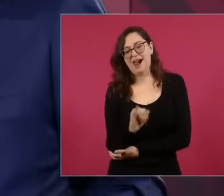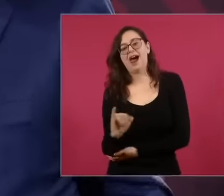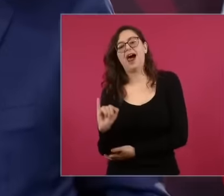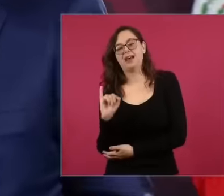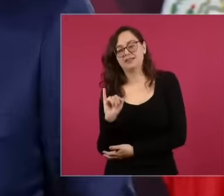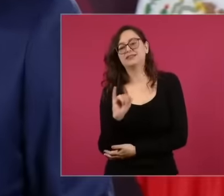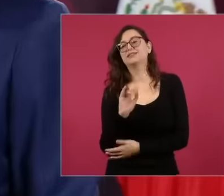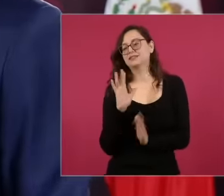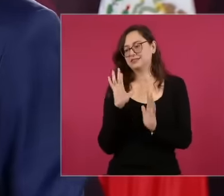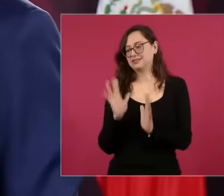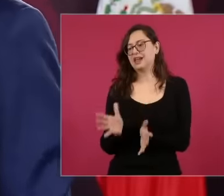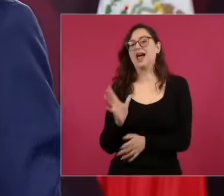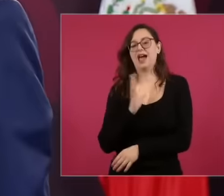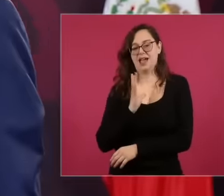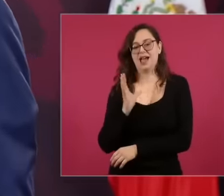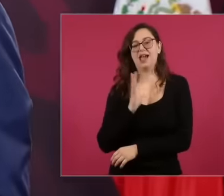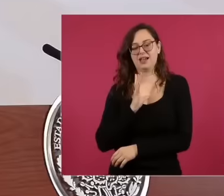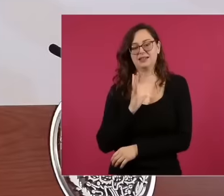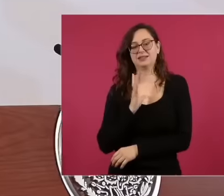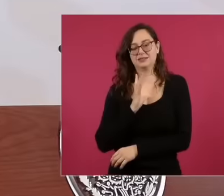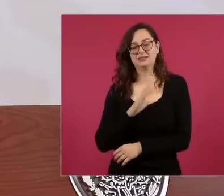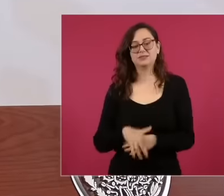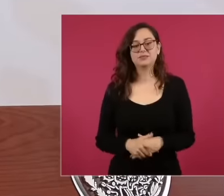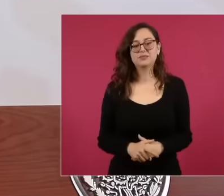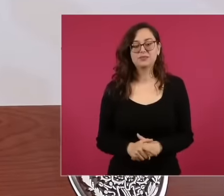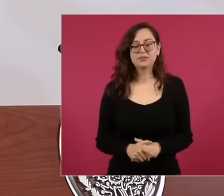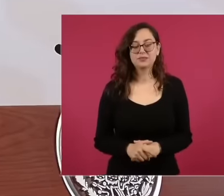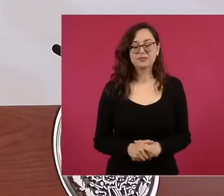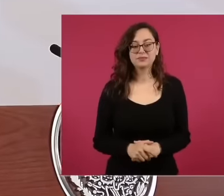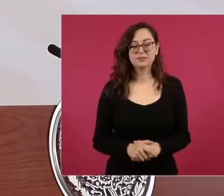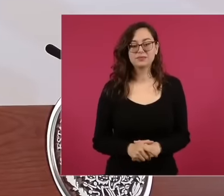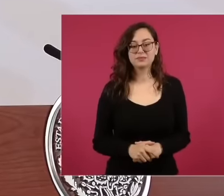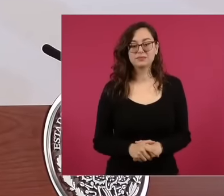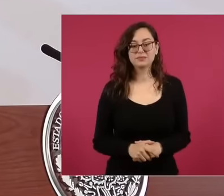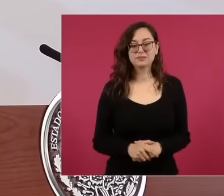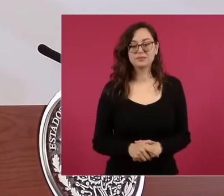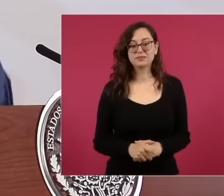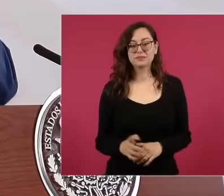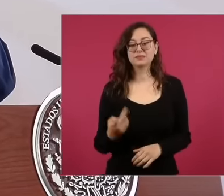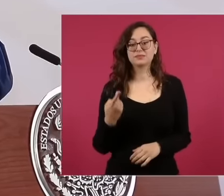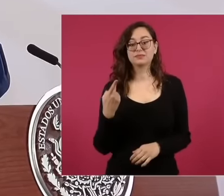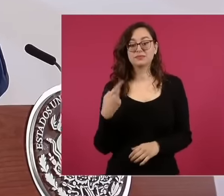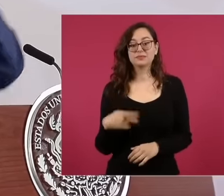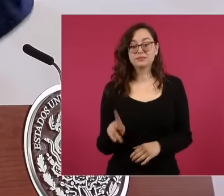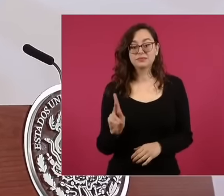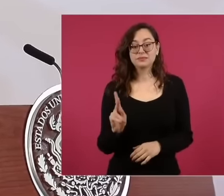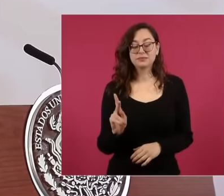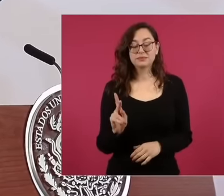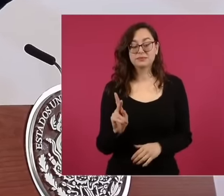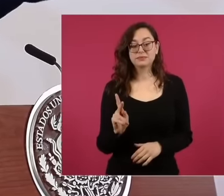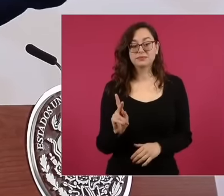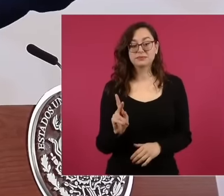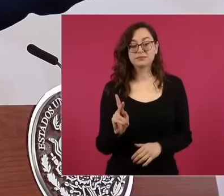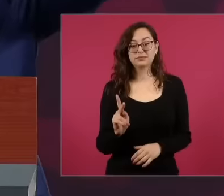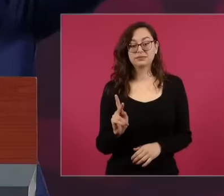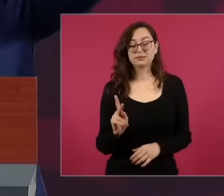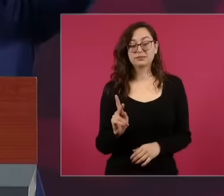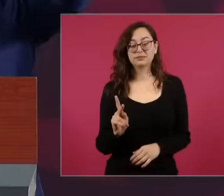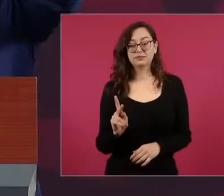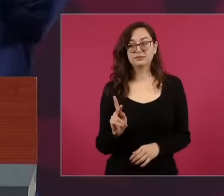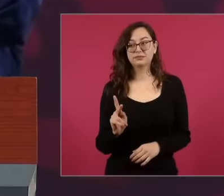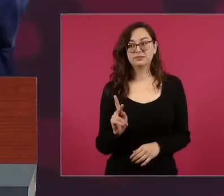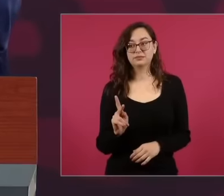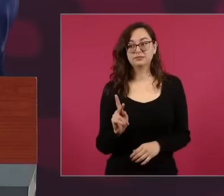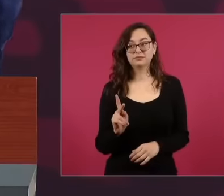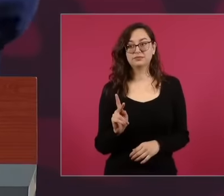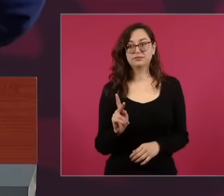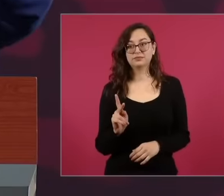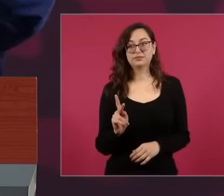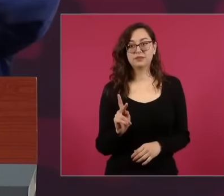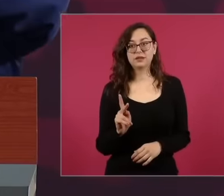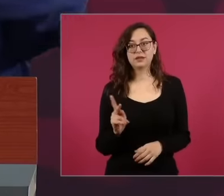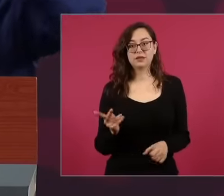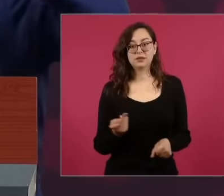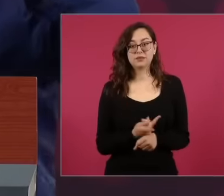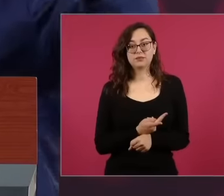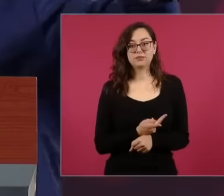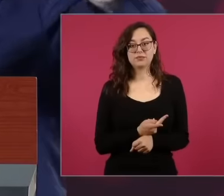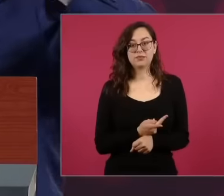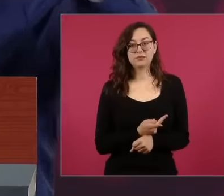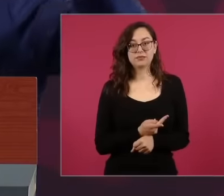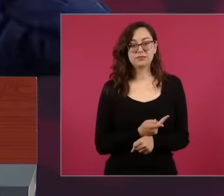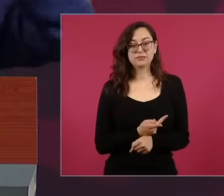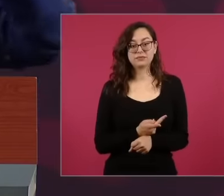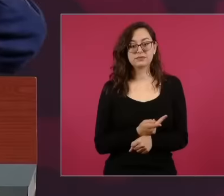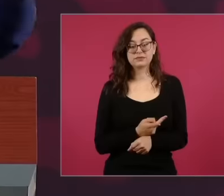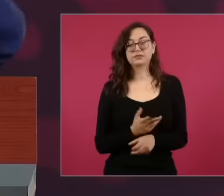but it turns out that this exists the basic level that is preschool primary